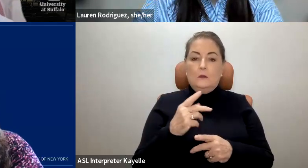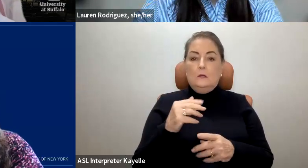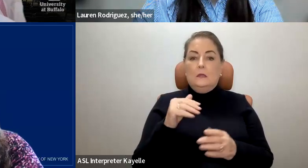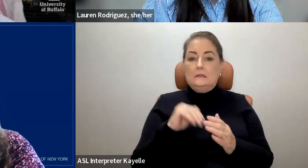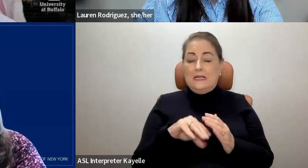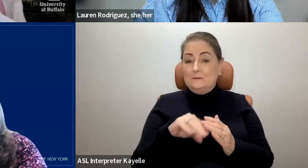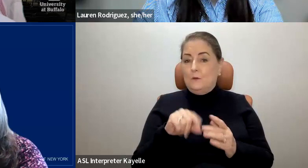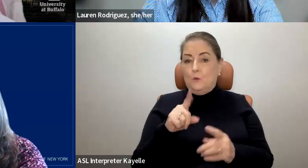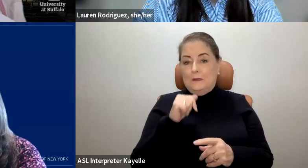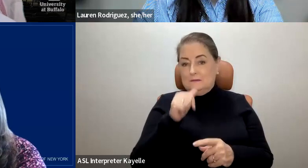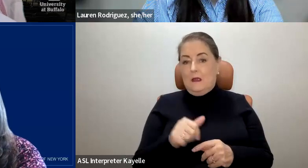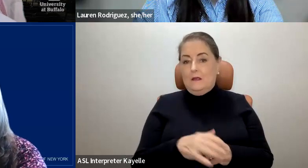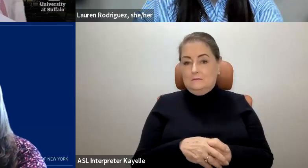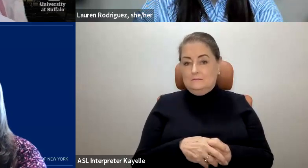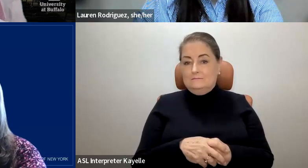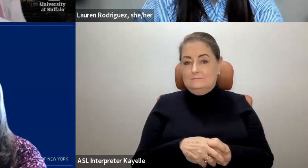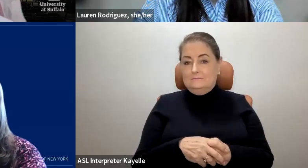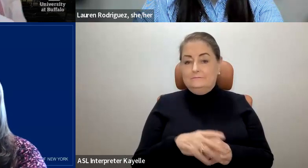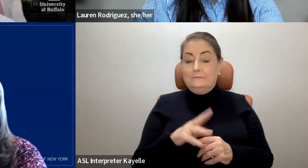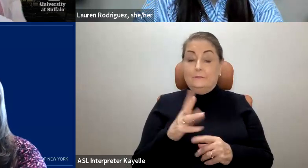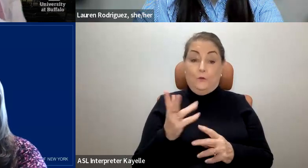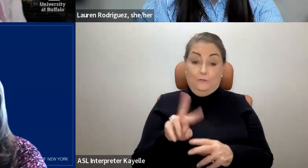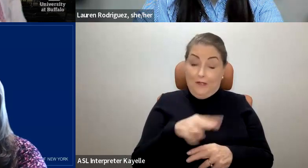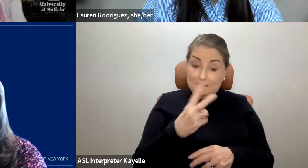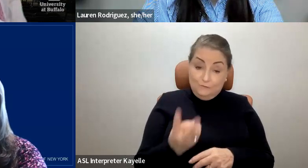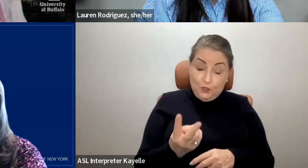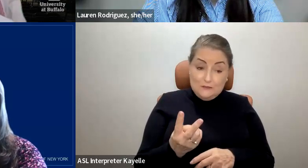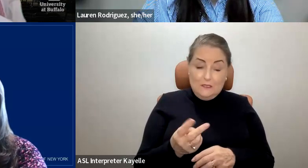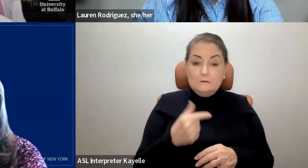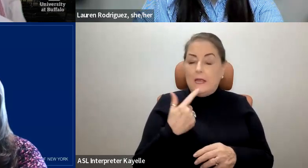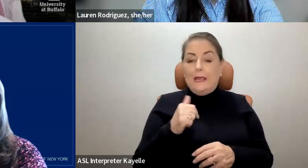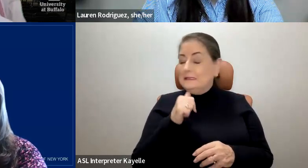when it's not, or vice versa, saying it's not assessable and